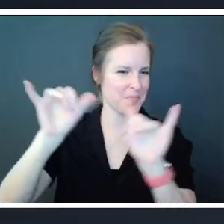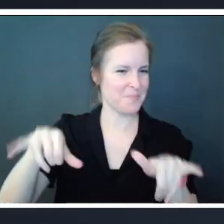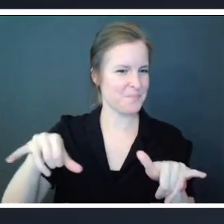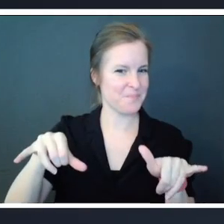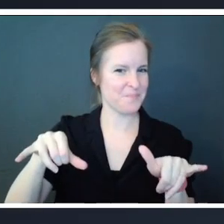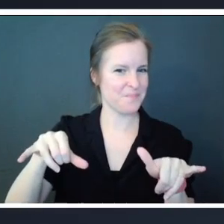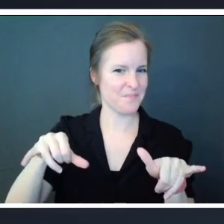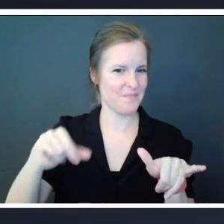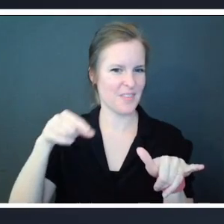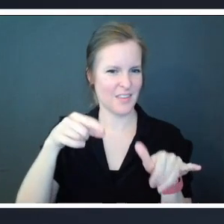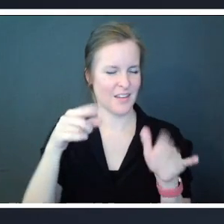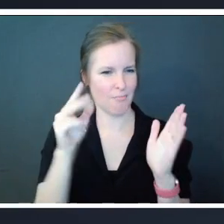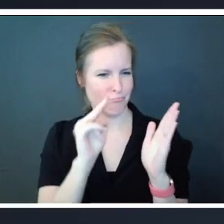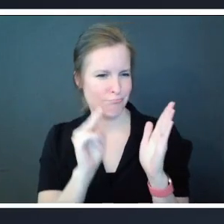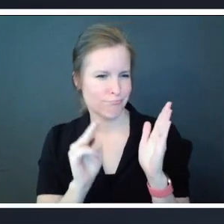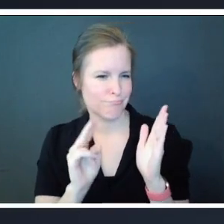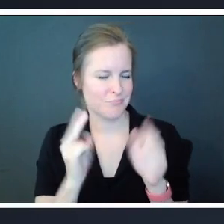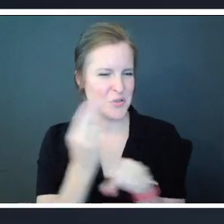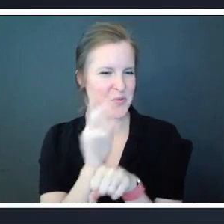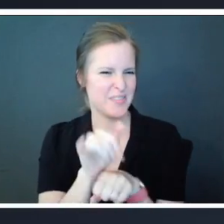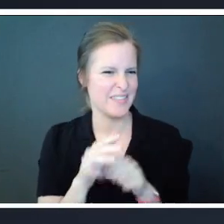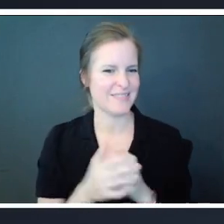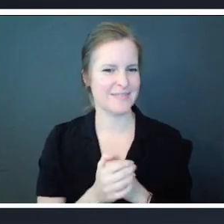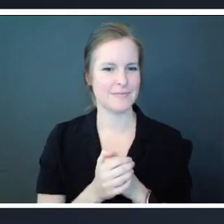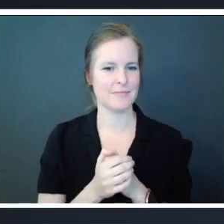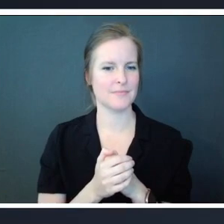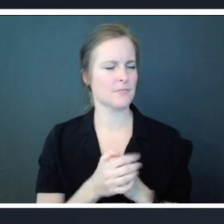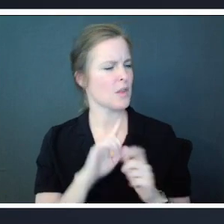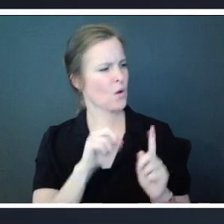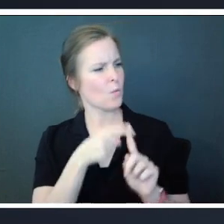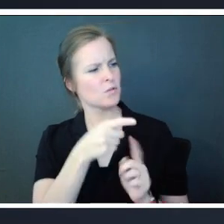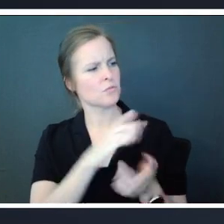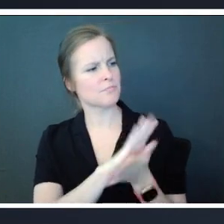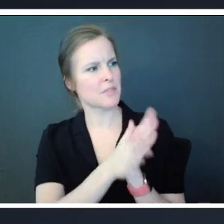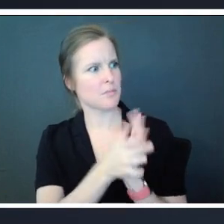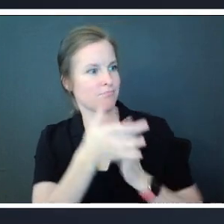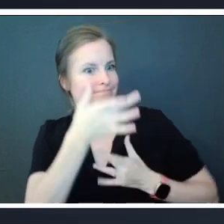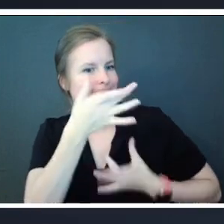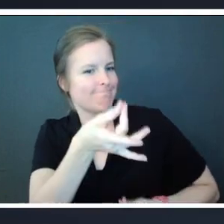Erica: When did you become interested in this career? Mel: One of my very earliest memories was